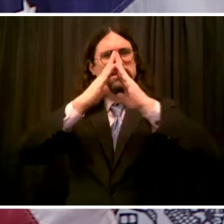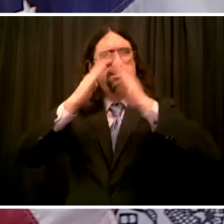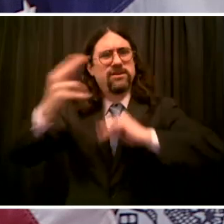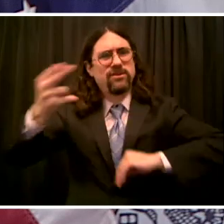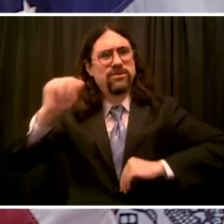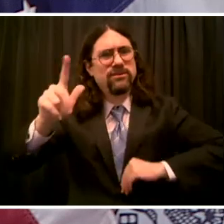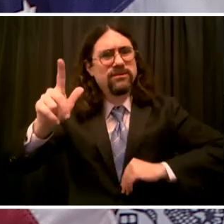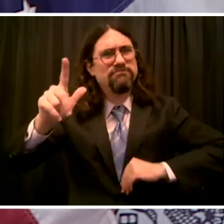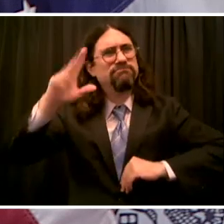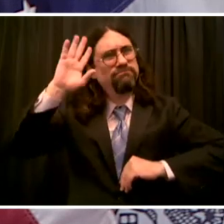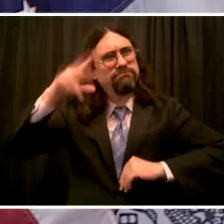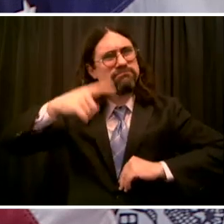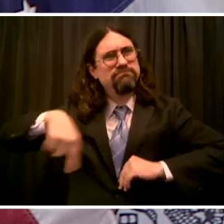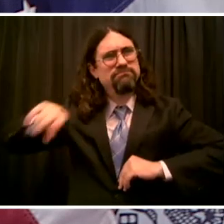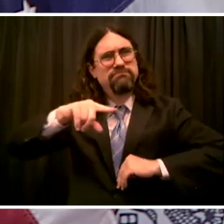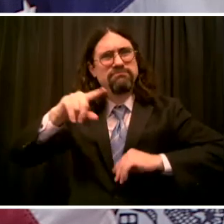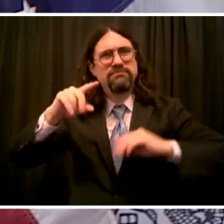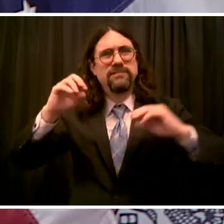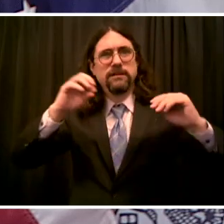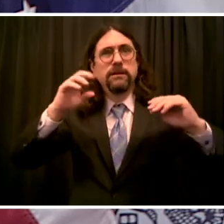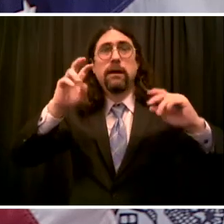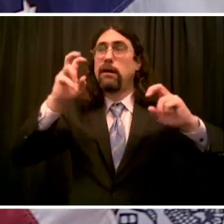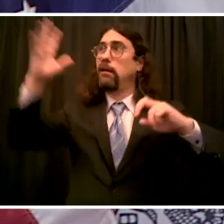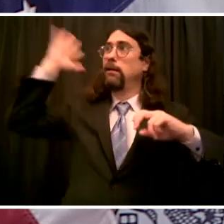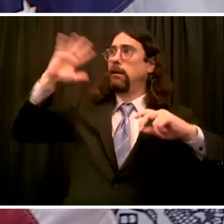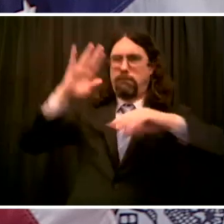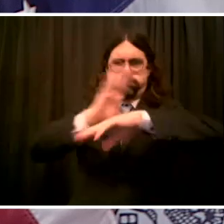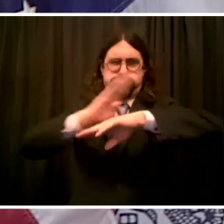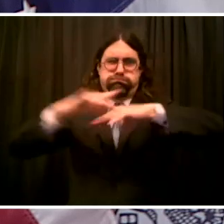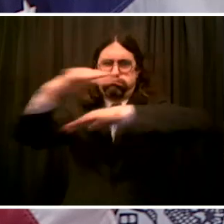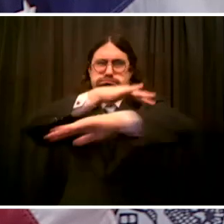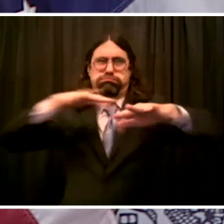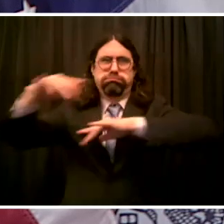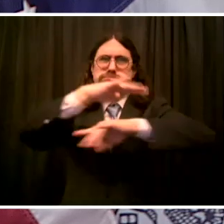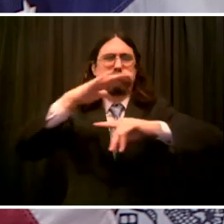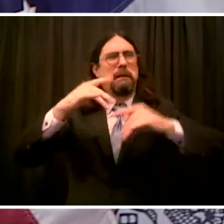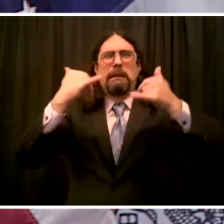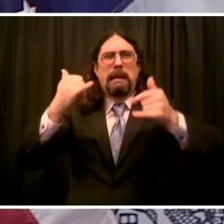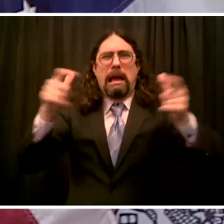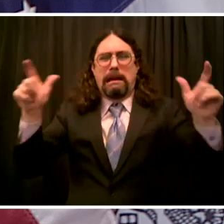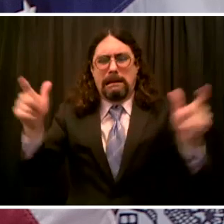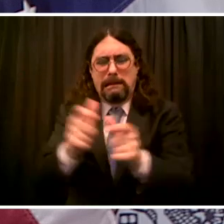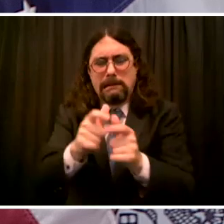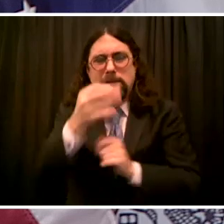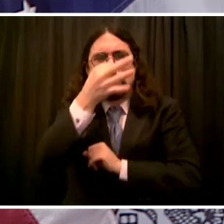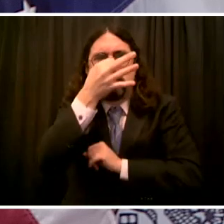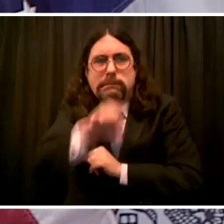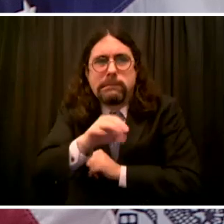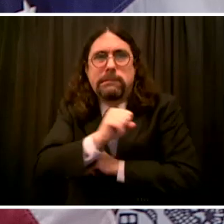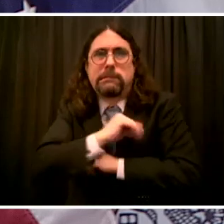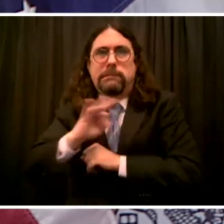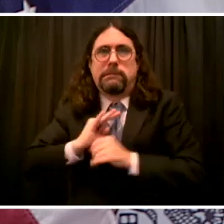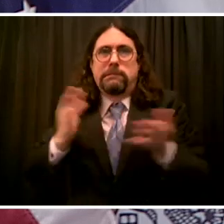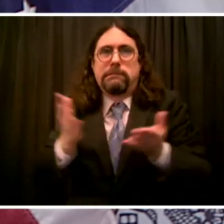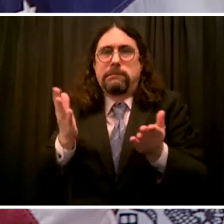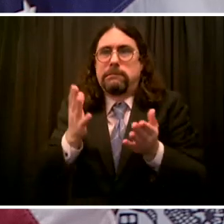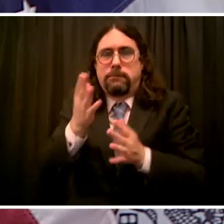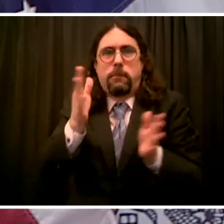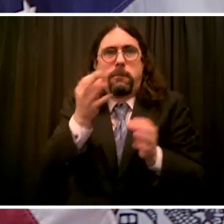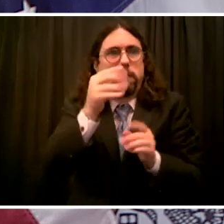PROTOCOL . CITY HALL, AS YOU KNOW, RICH, IS A PLACE THAT BUZZES WITH ACTIVITY. IT'SE RALLY QUIET.